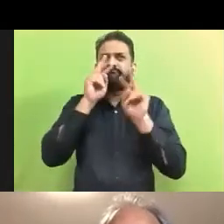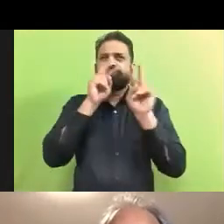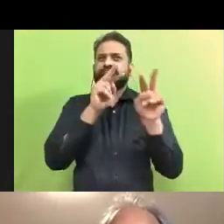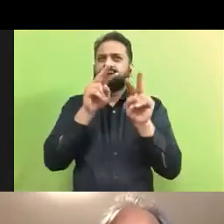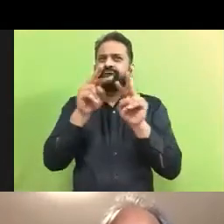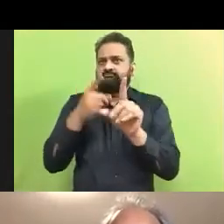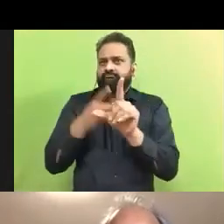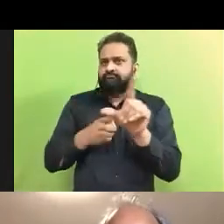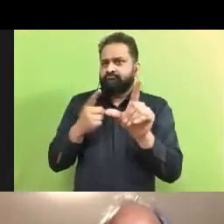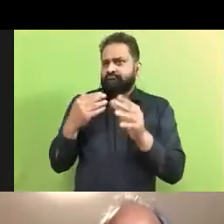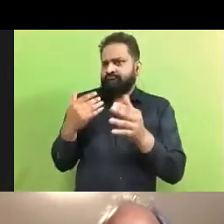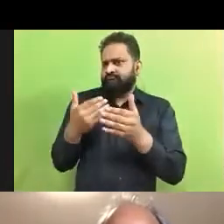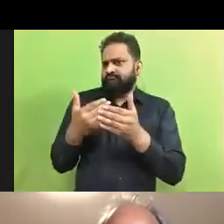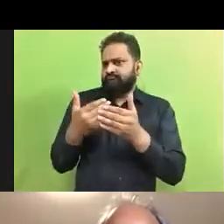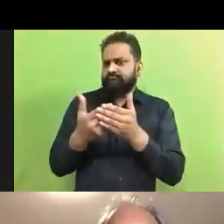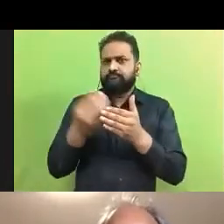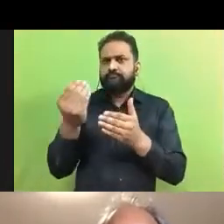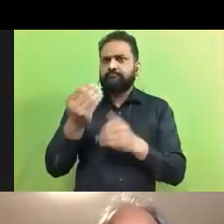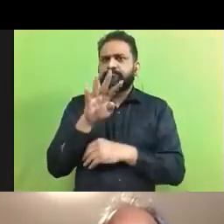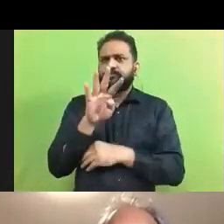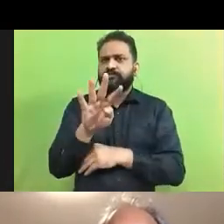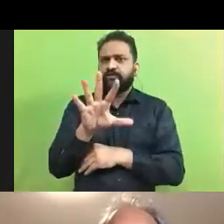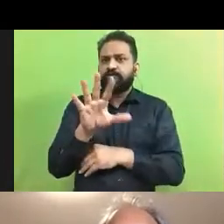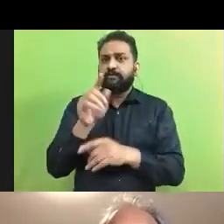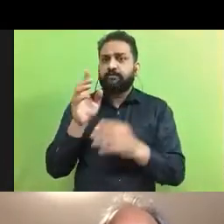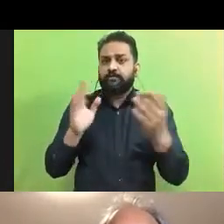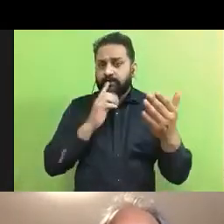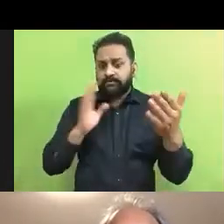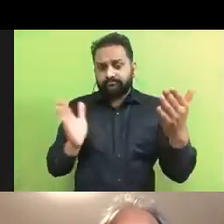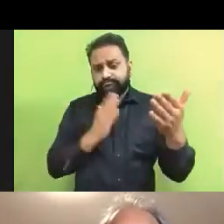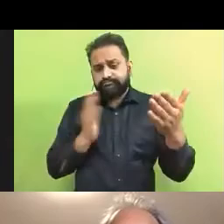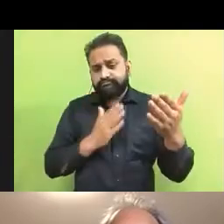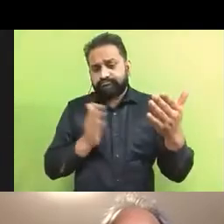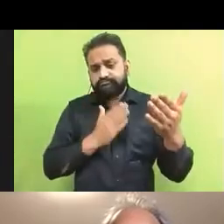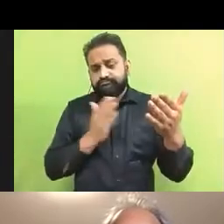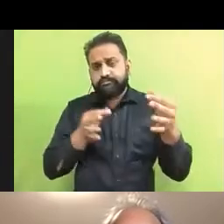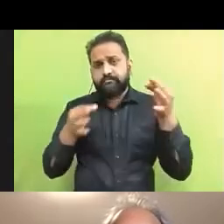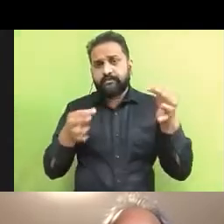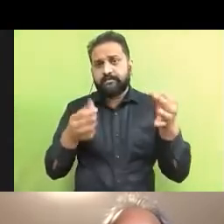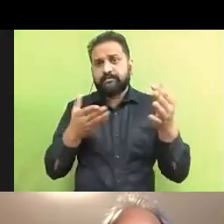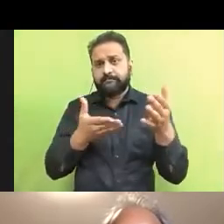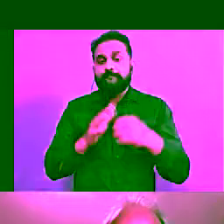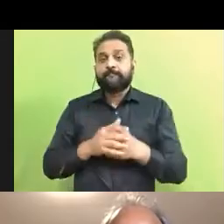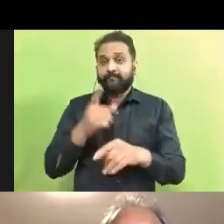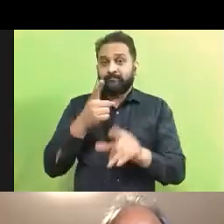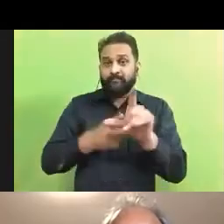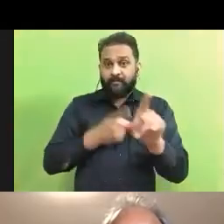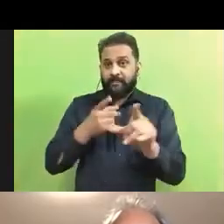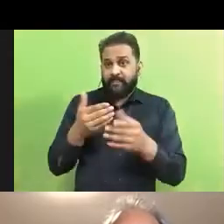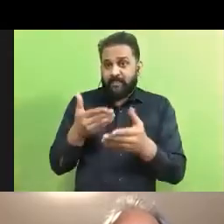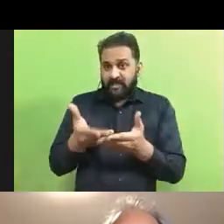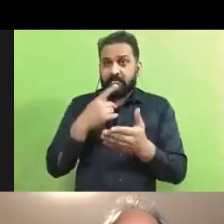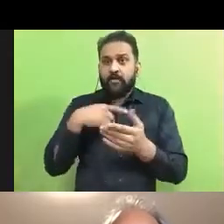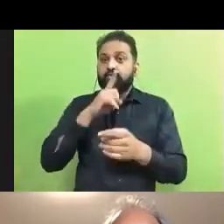it is around 45 pages but i can tell you this year the students are very lucky to get